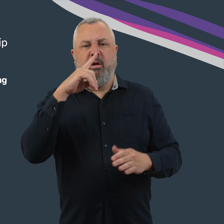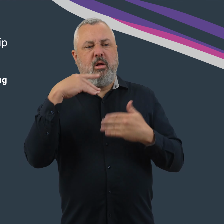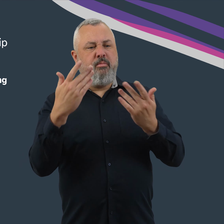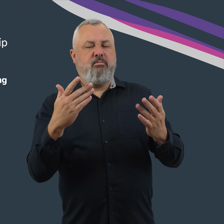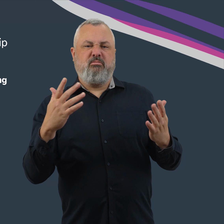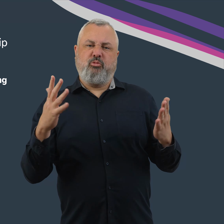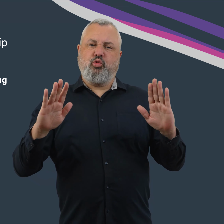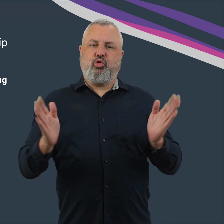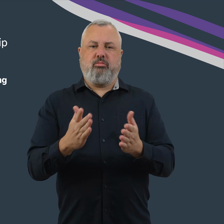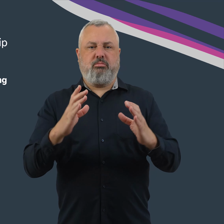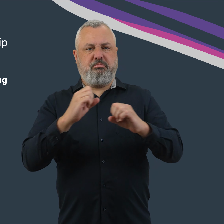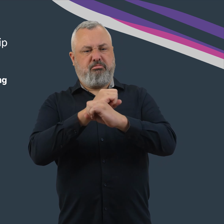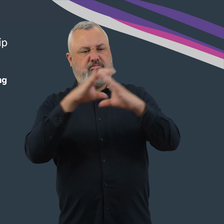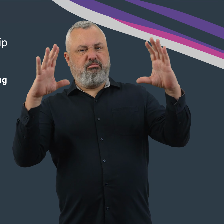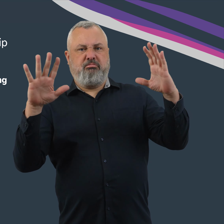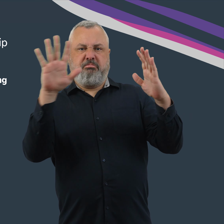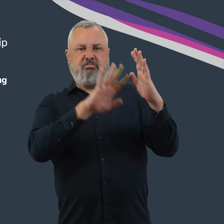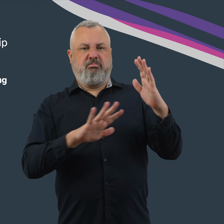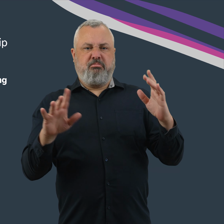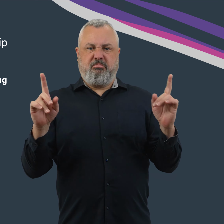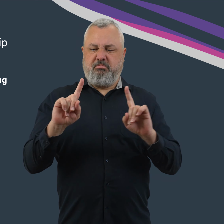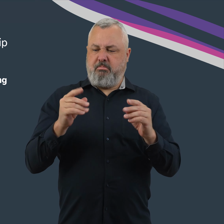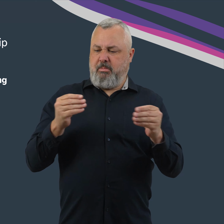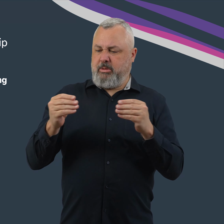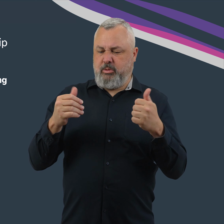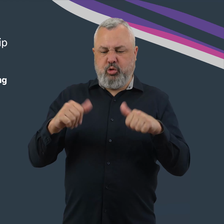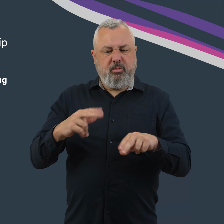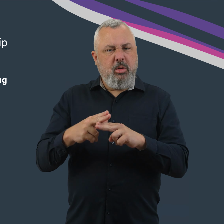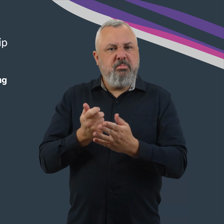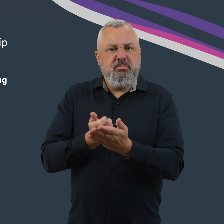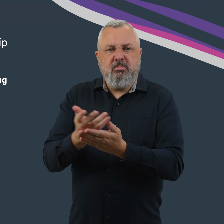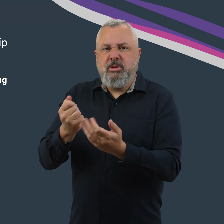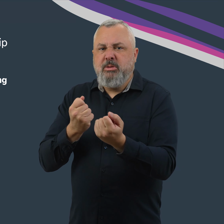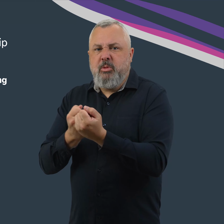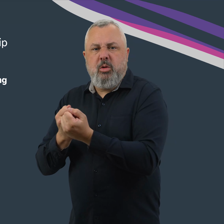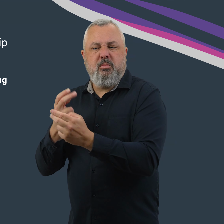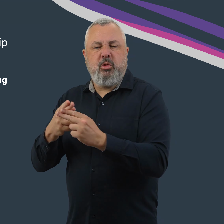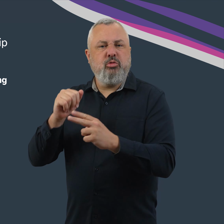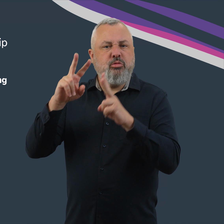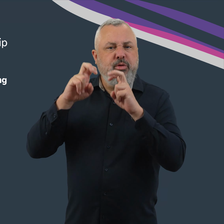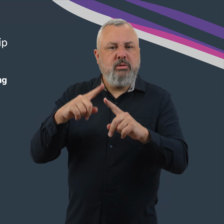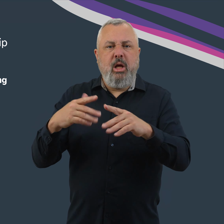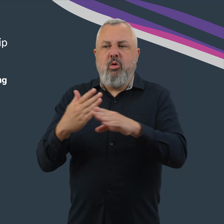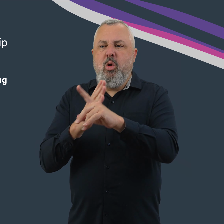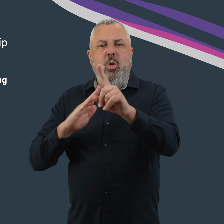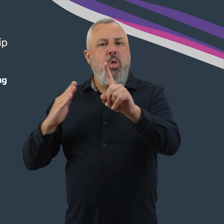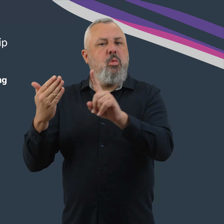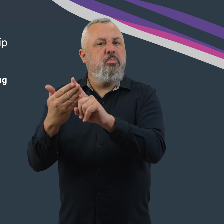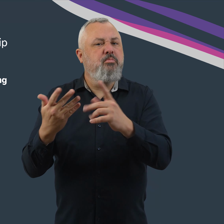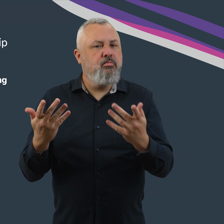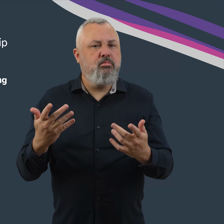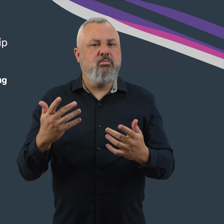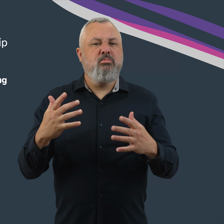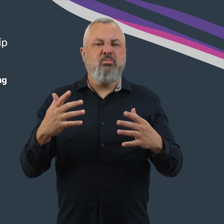Instead, they should provide an overview of how they plan to use the funding to support their research and professional goals.